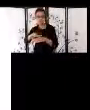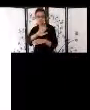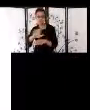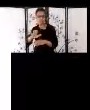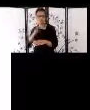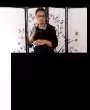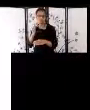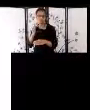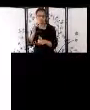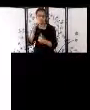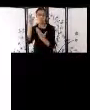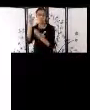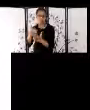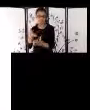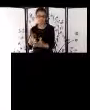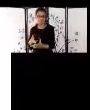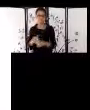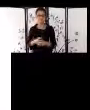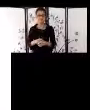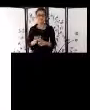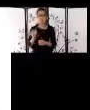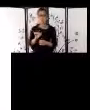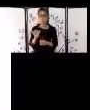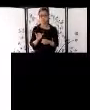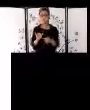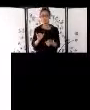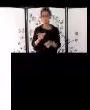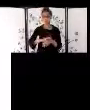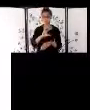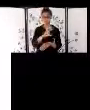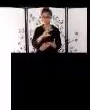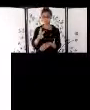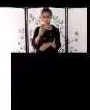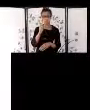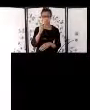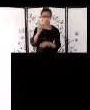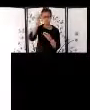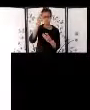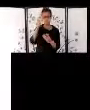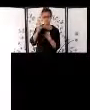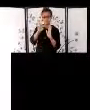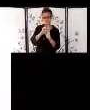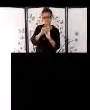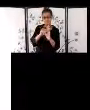guidelines, and I would encourage you to read those through in full to understand the responsibilities